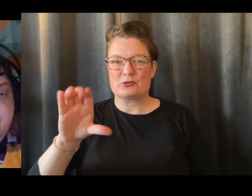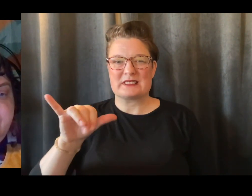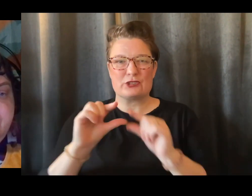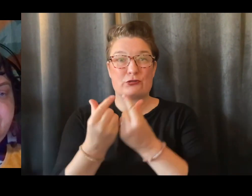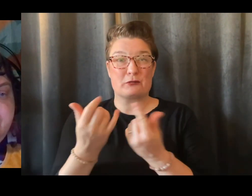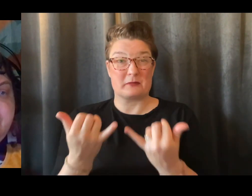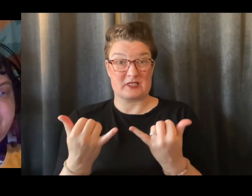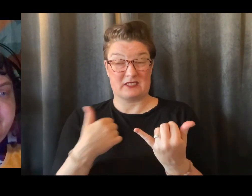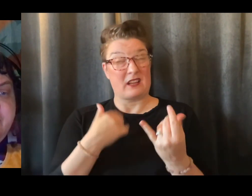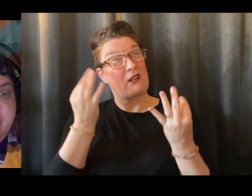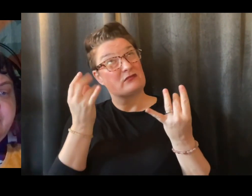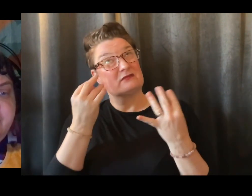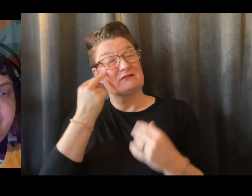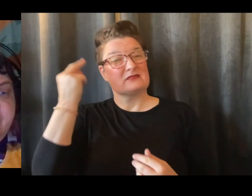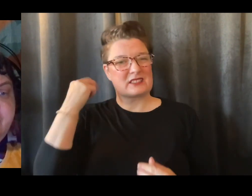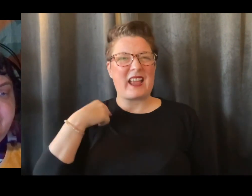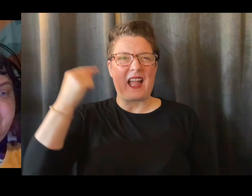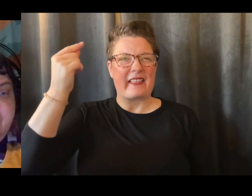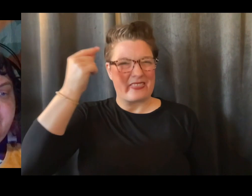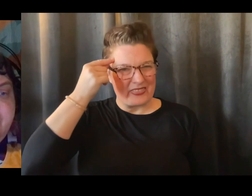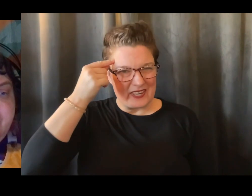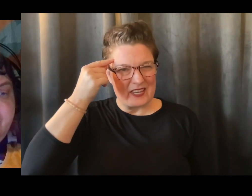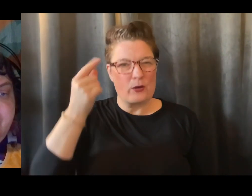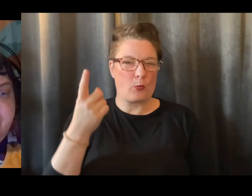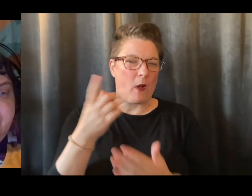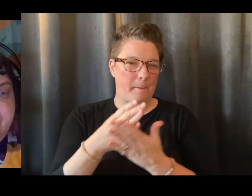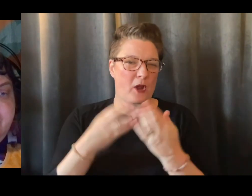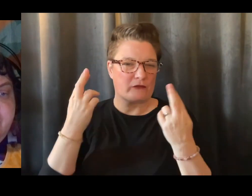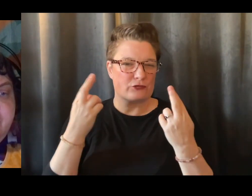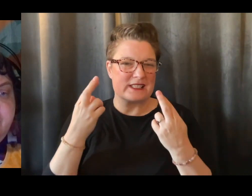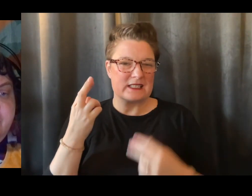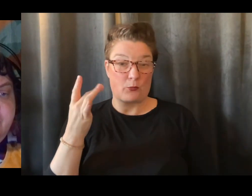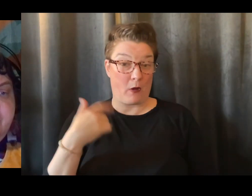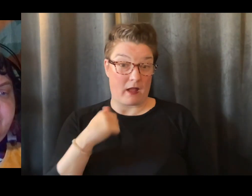one part of it why I wasn't, is because I wasn't out as disabled when I was